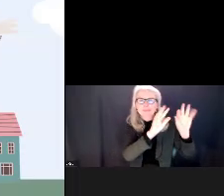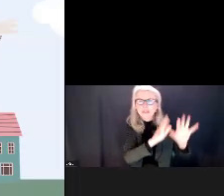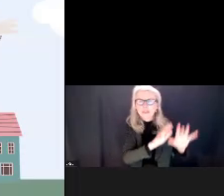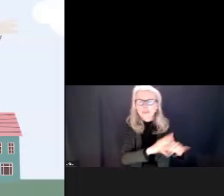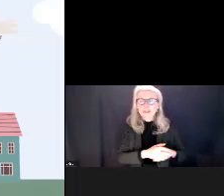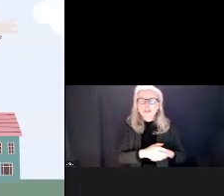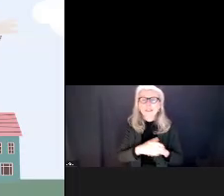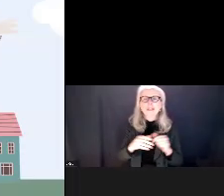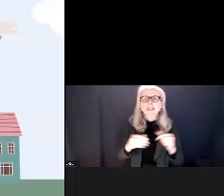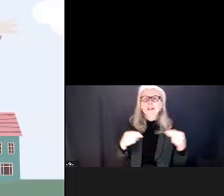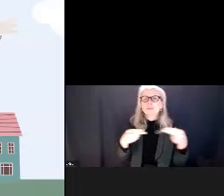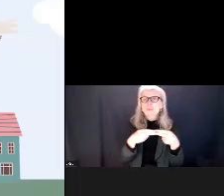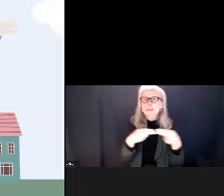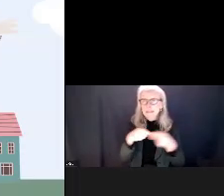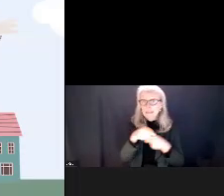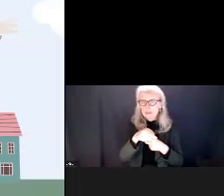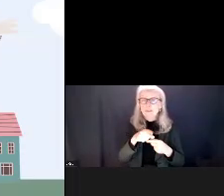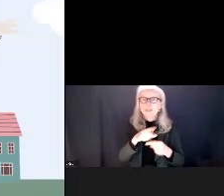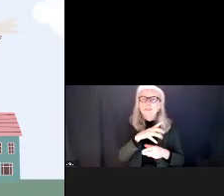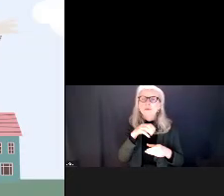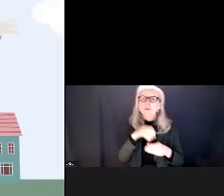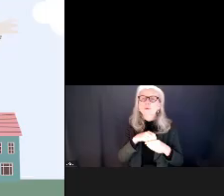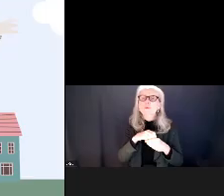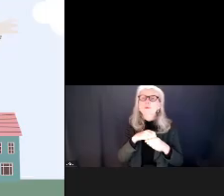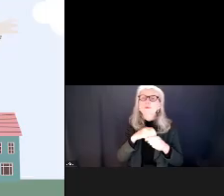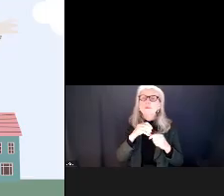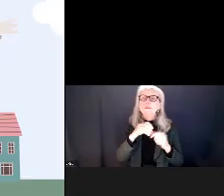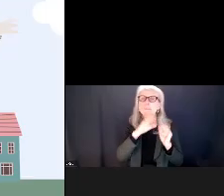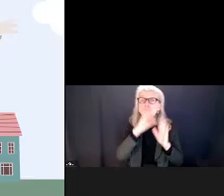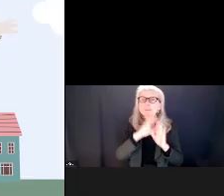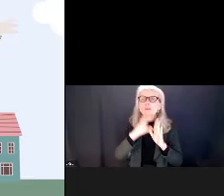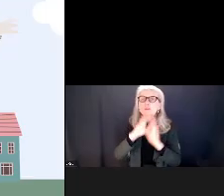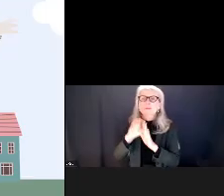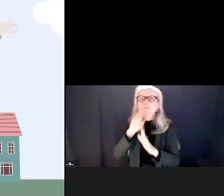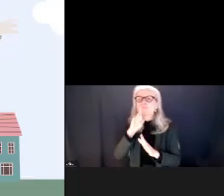include visuals but none relevant to the project itself, just images of community